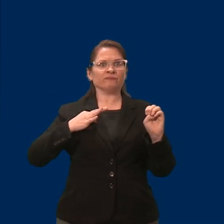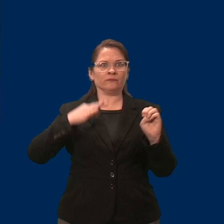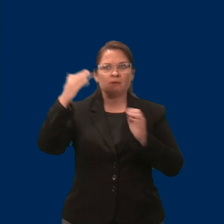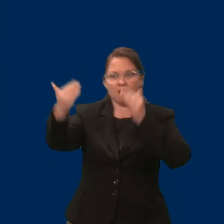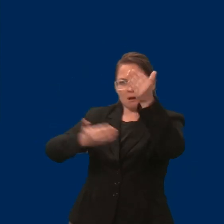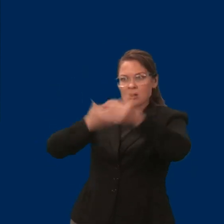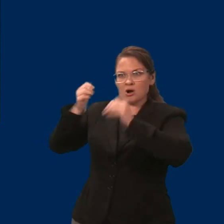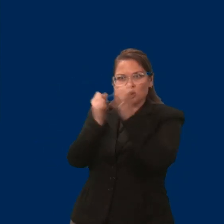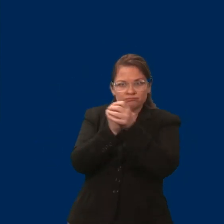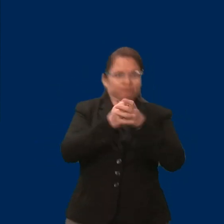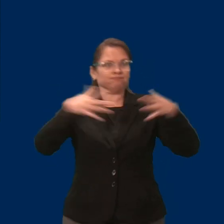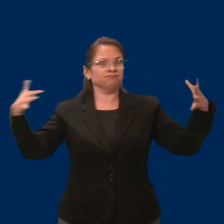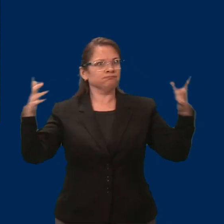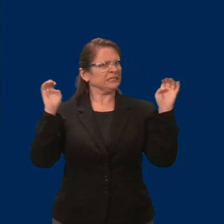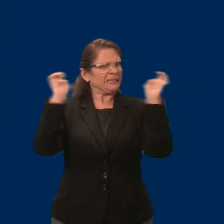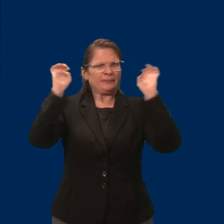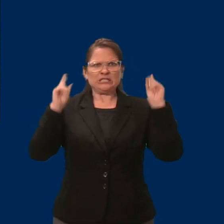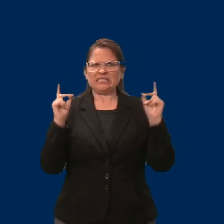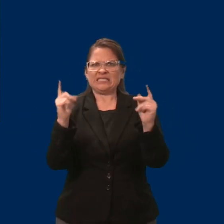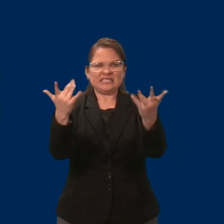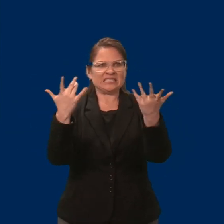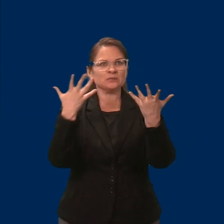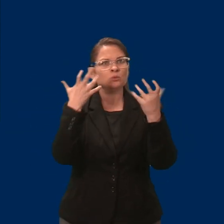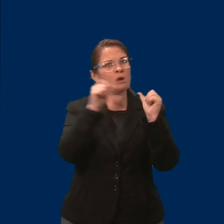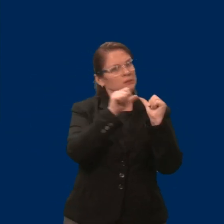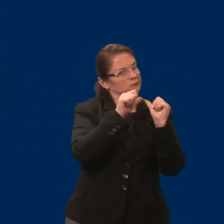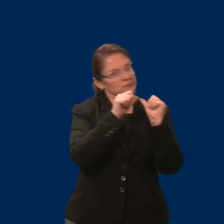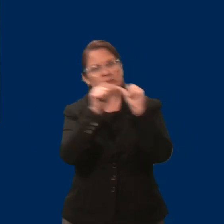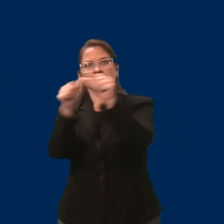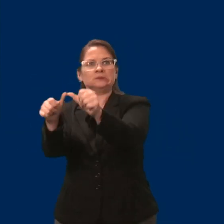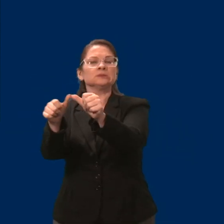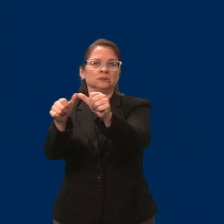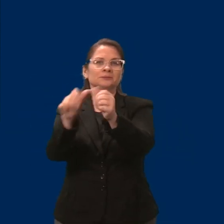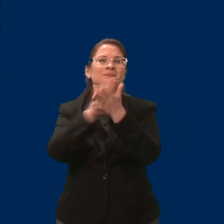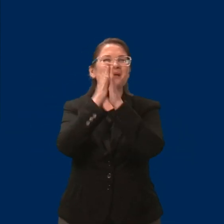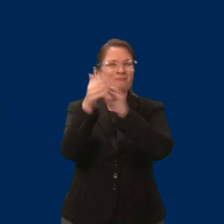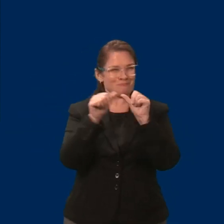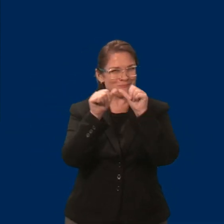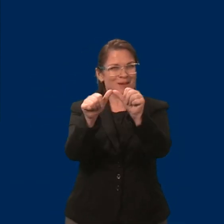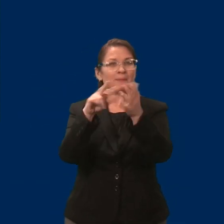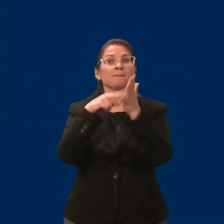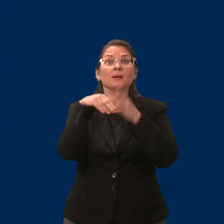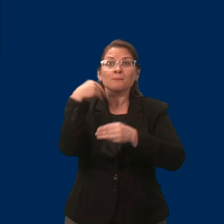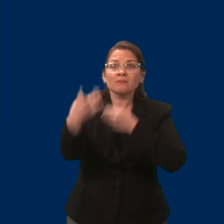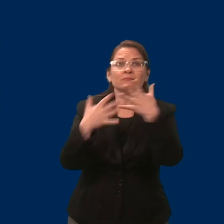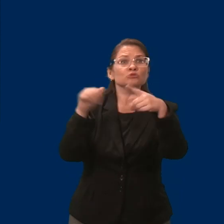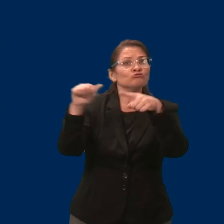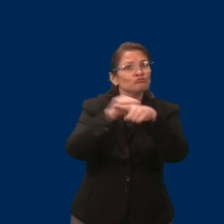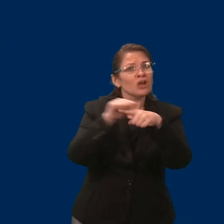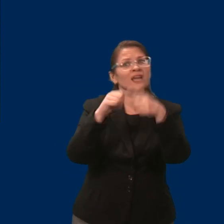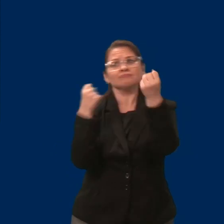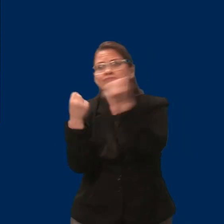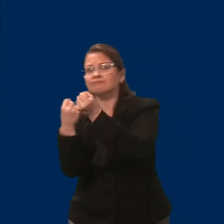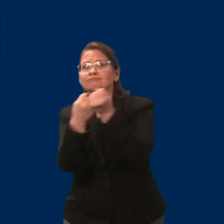staffing pool used for training programs to help expand qualified workers.